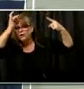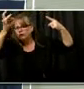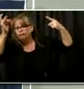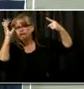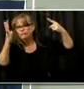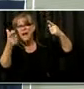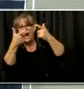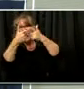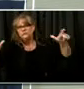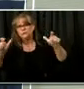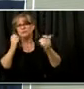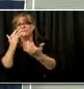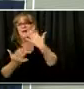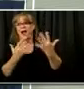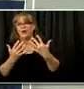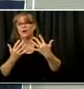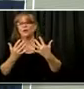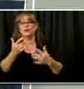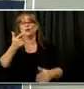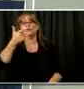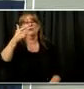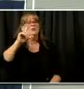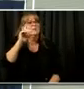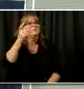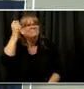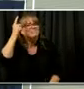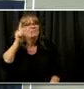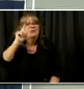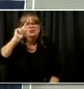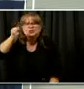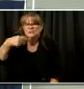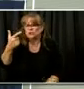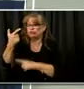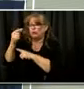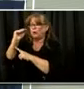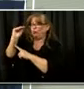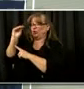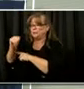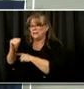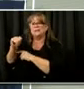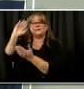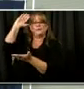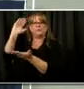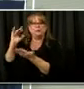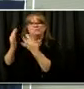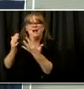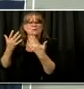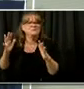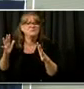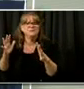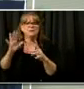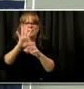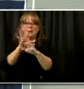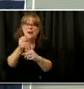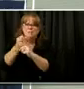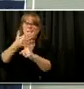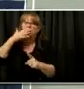third largest fire in state history also many evacuations uh and several dozen buildings missing